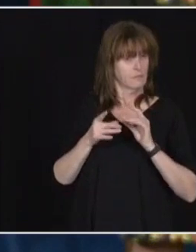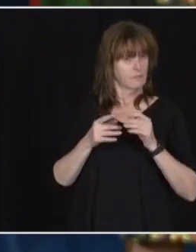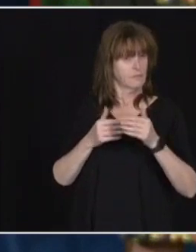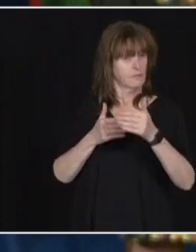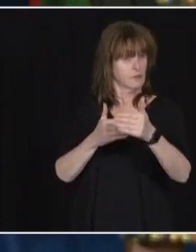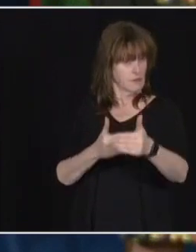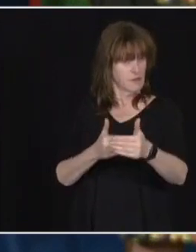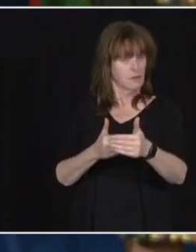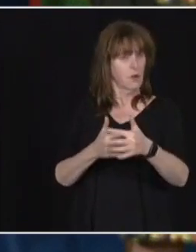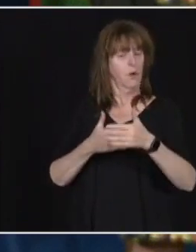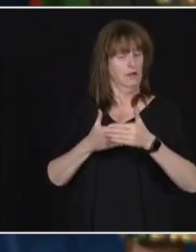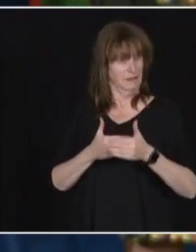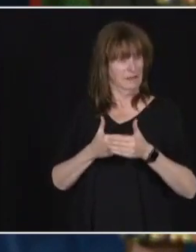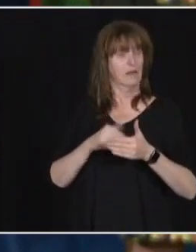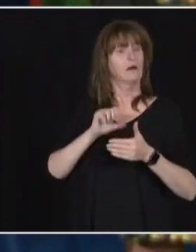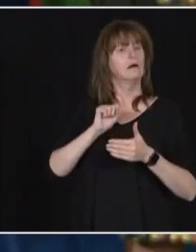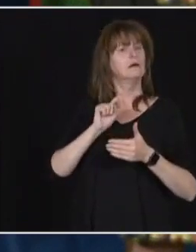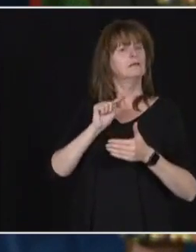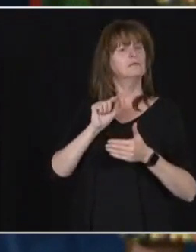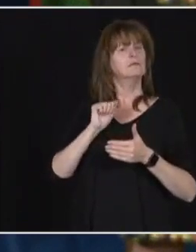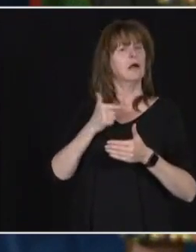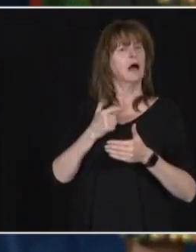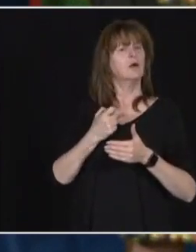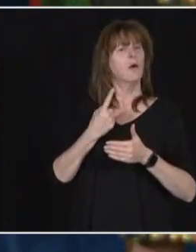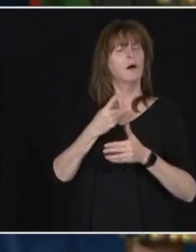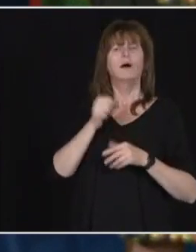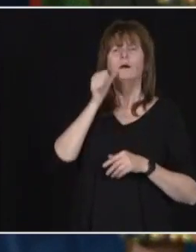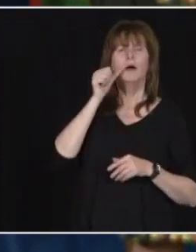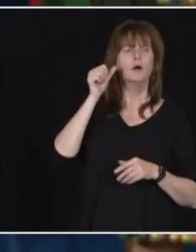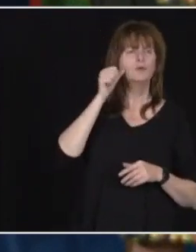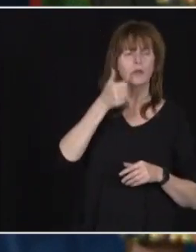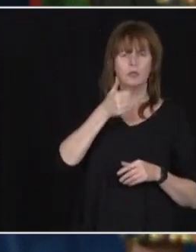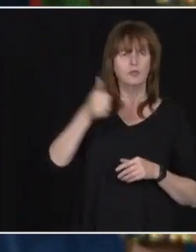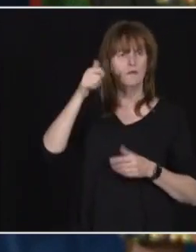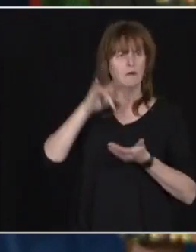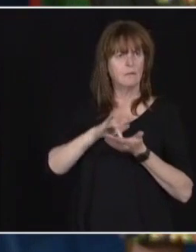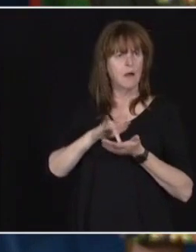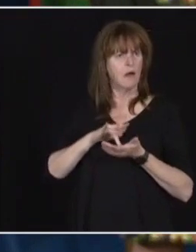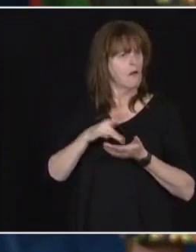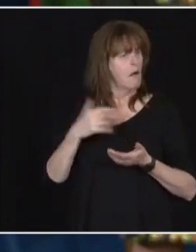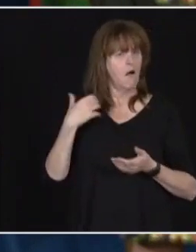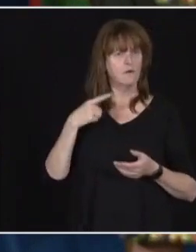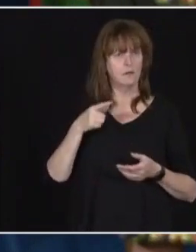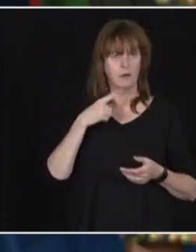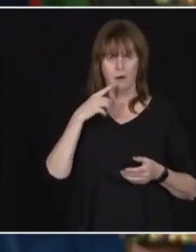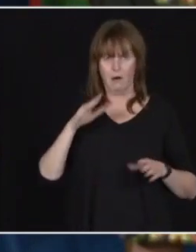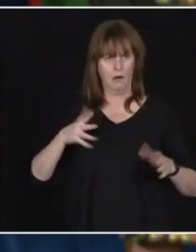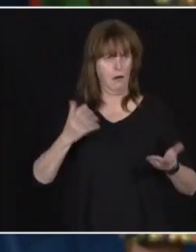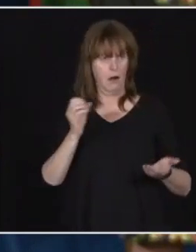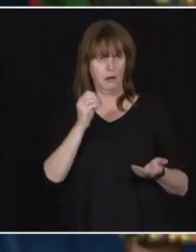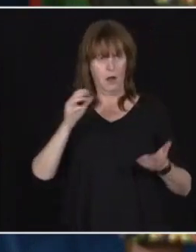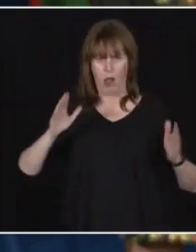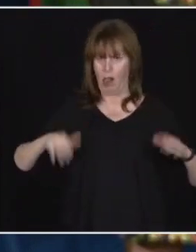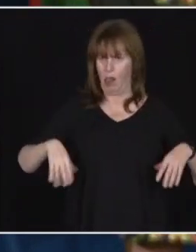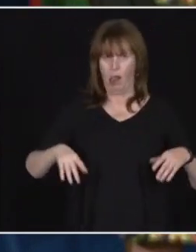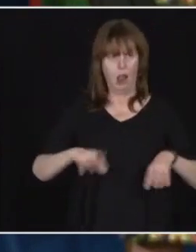Hello, good afternoon. I had a question about stage I and when we can actually enter it. The chief medical officer of